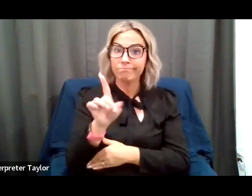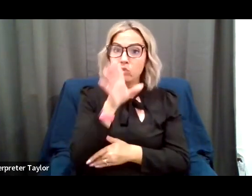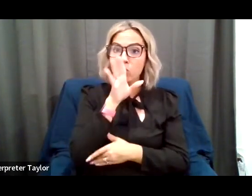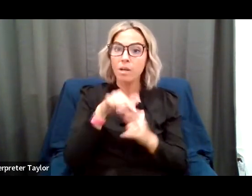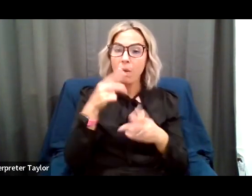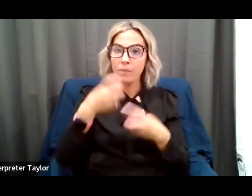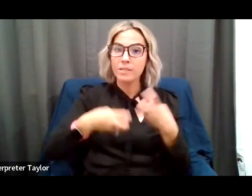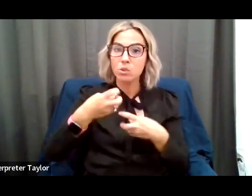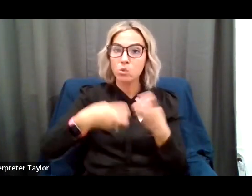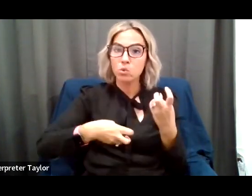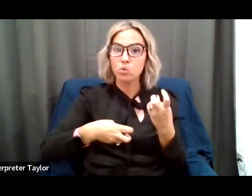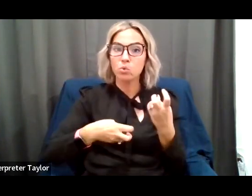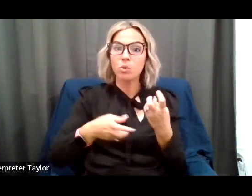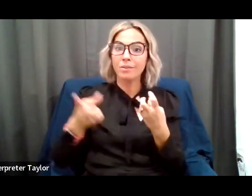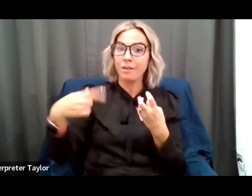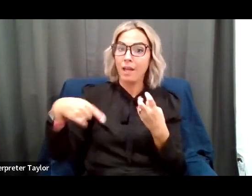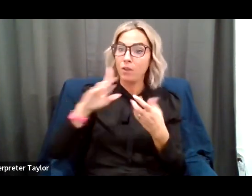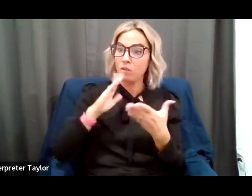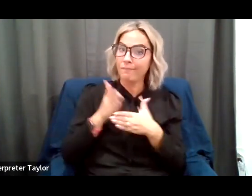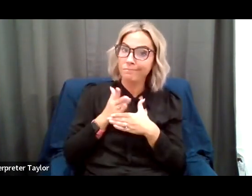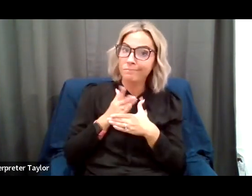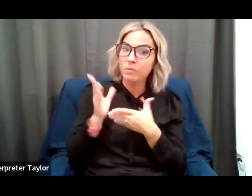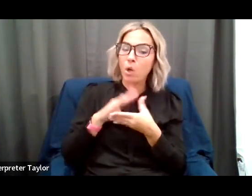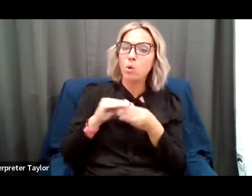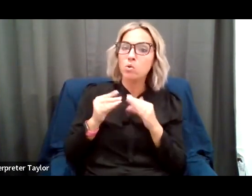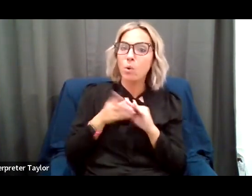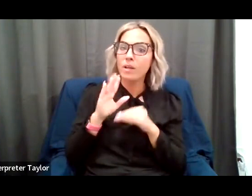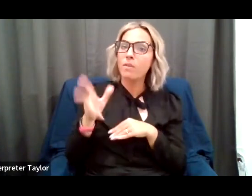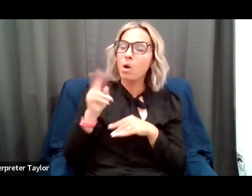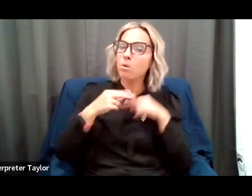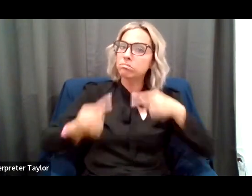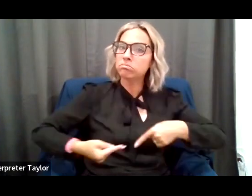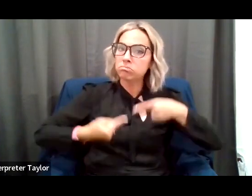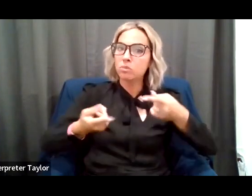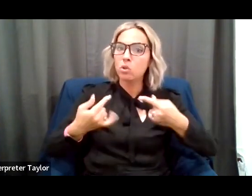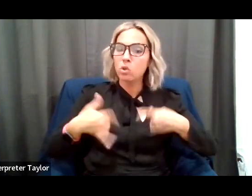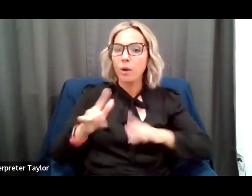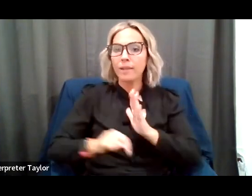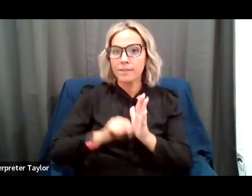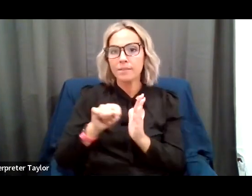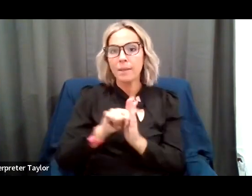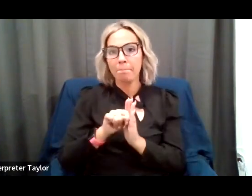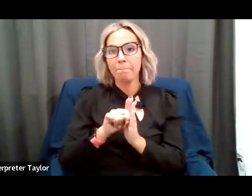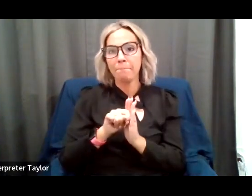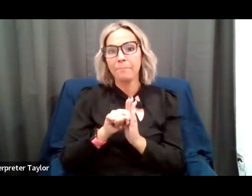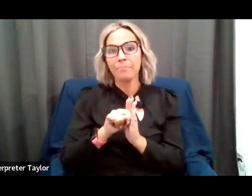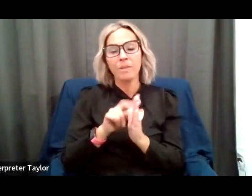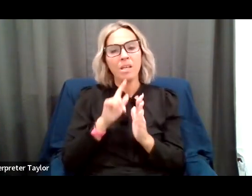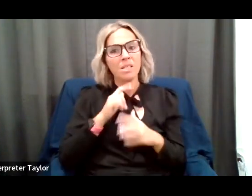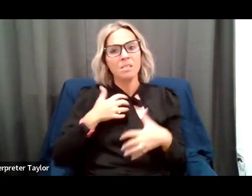Those that have shared stories over their own struggles during this time. It is unsettling to know that we